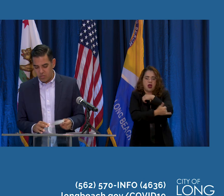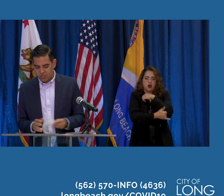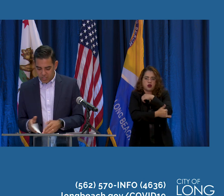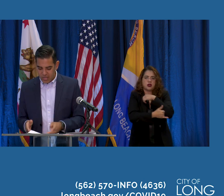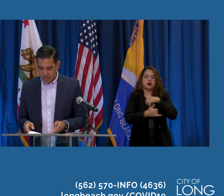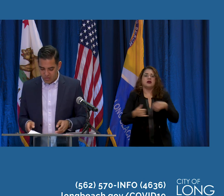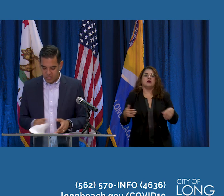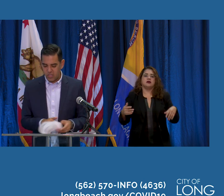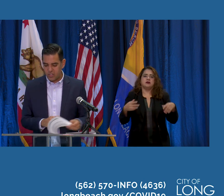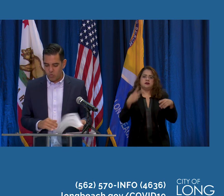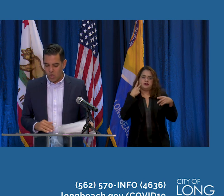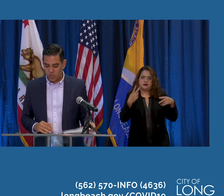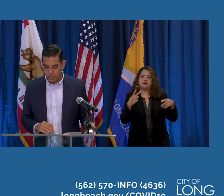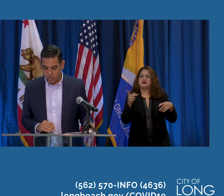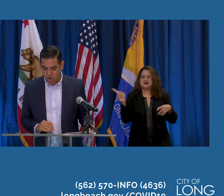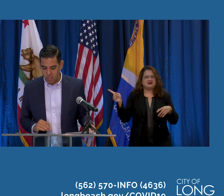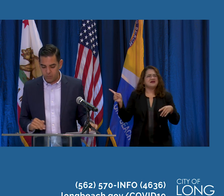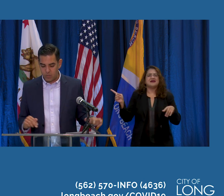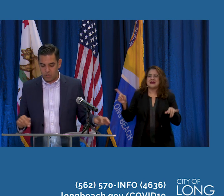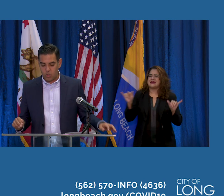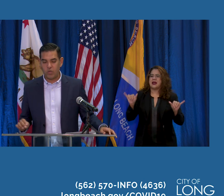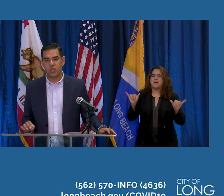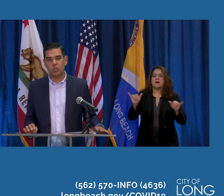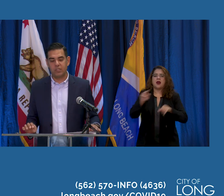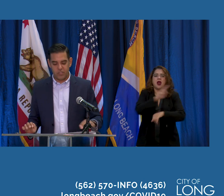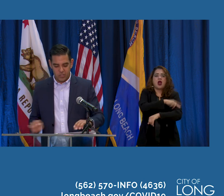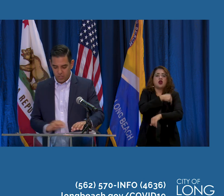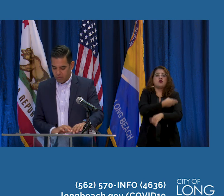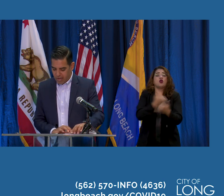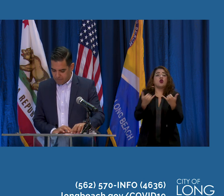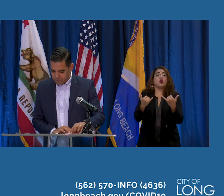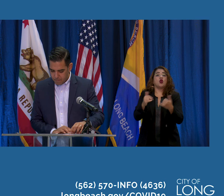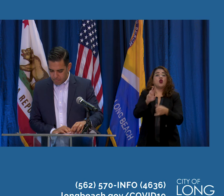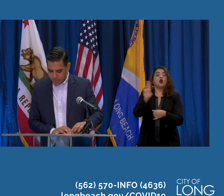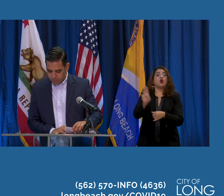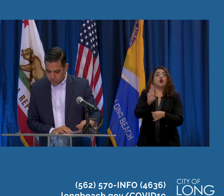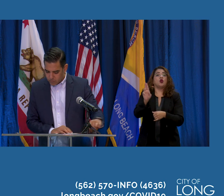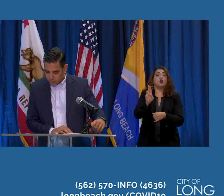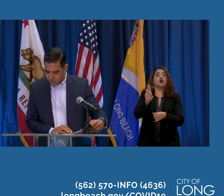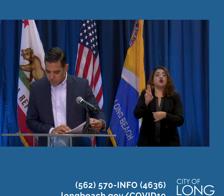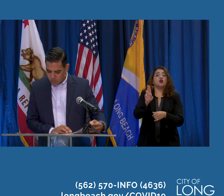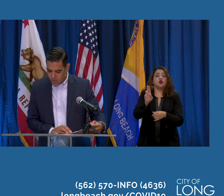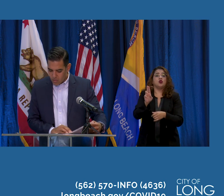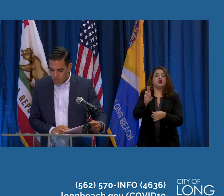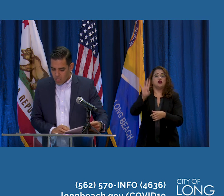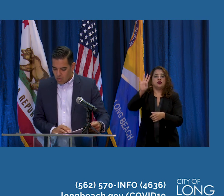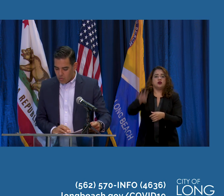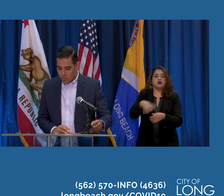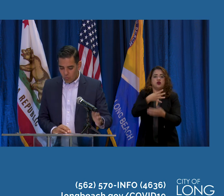And you can see that in the next slide as well which is our hospital current utilization graph.